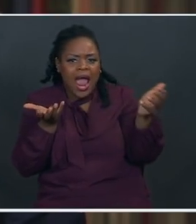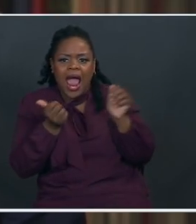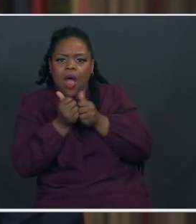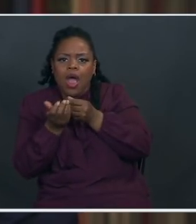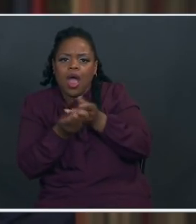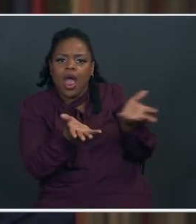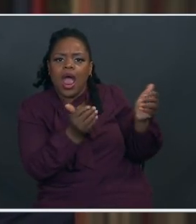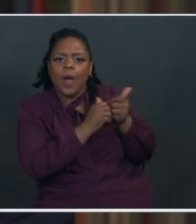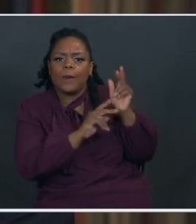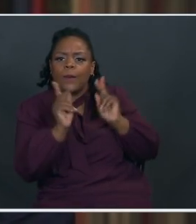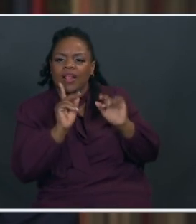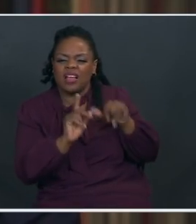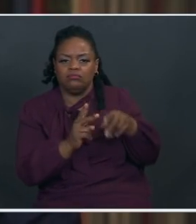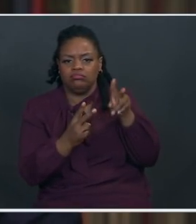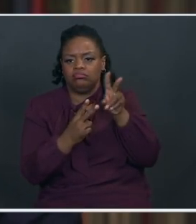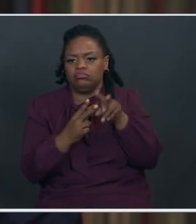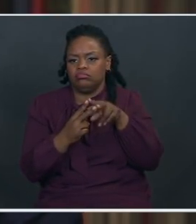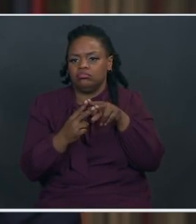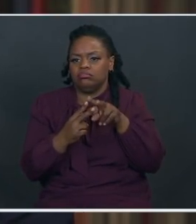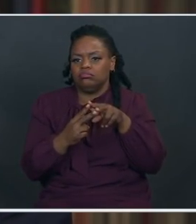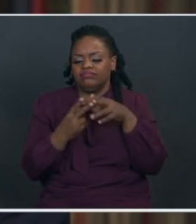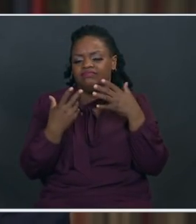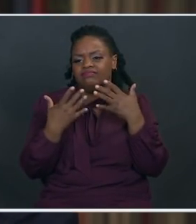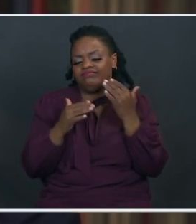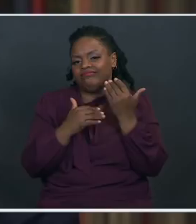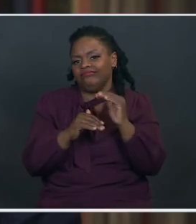We are taking action to increase supply and increase capacity.